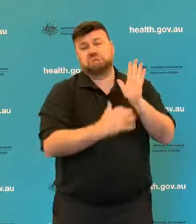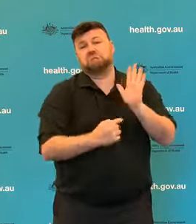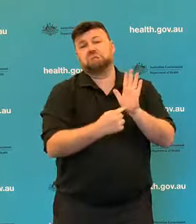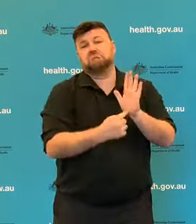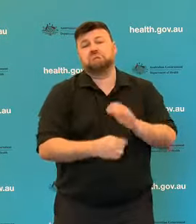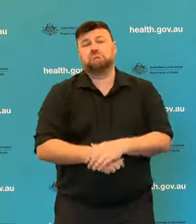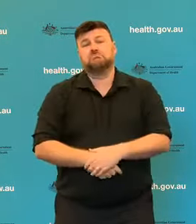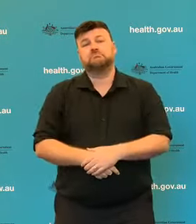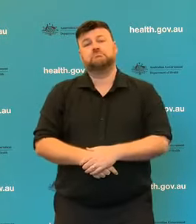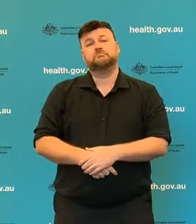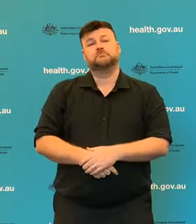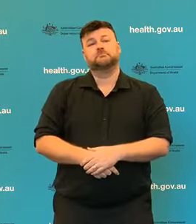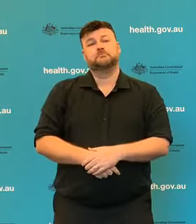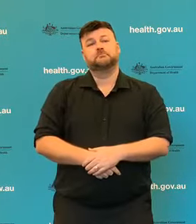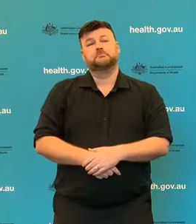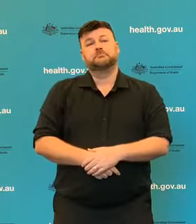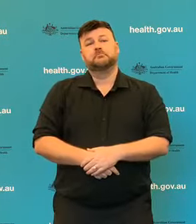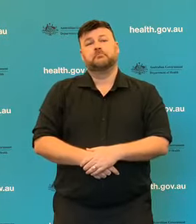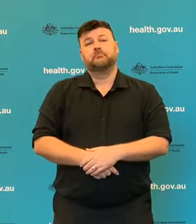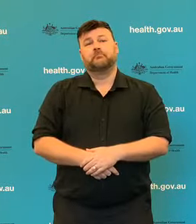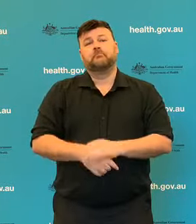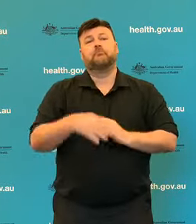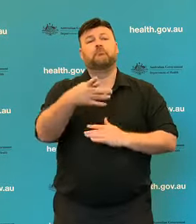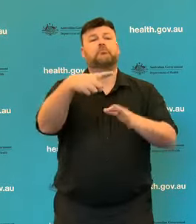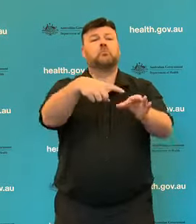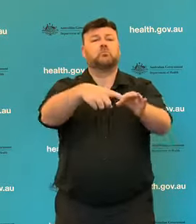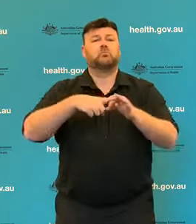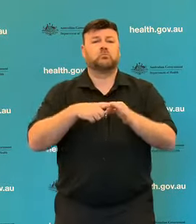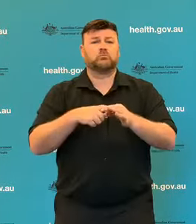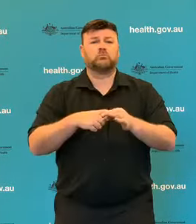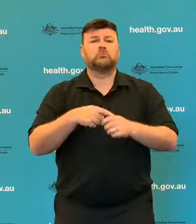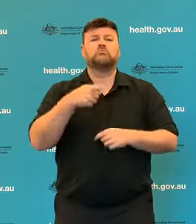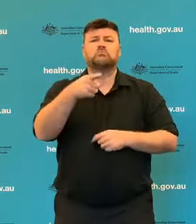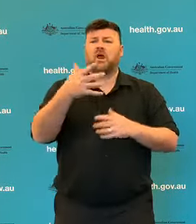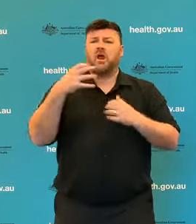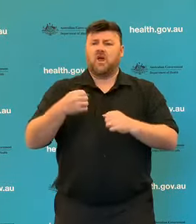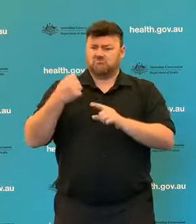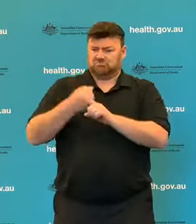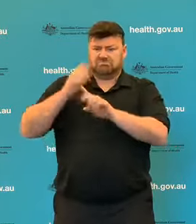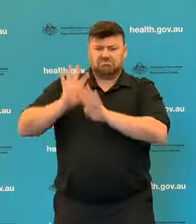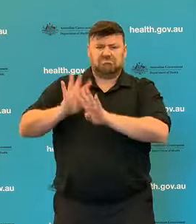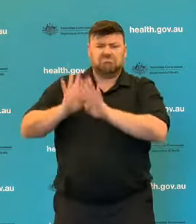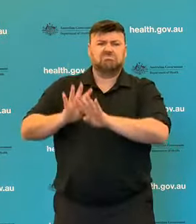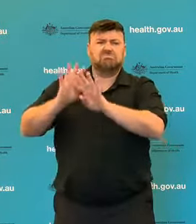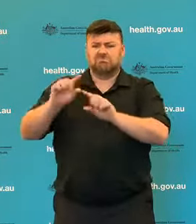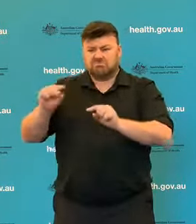Reporter: What are your thoughts on anti-lock down protests that are happening now including in Melbourne?